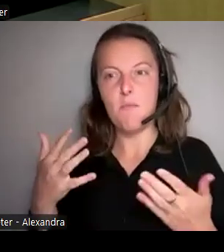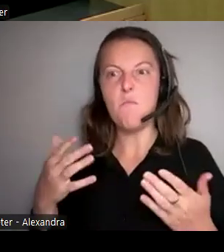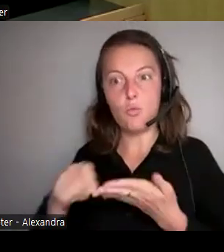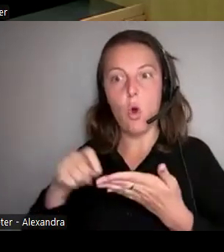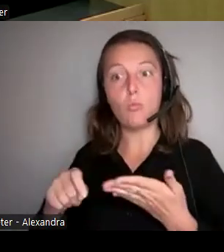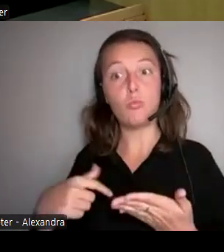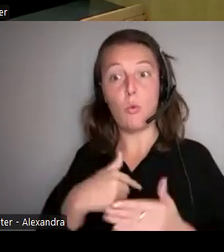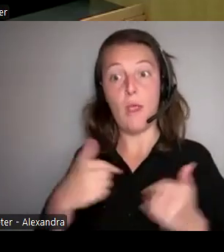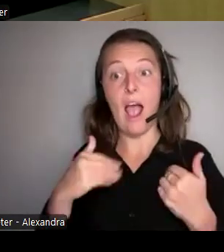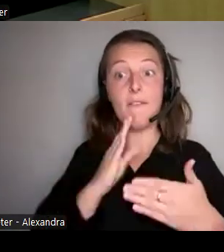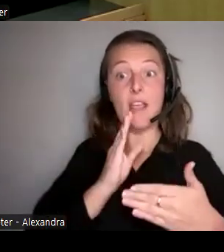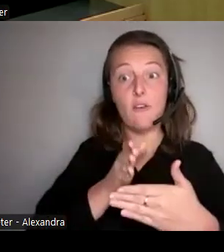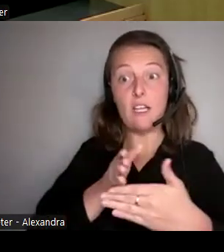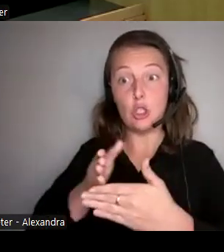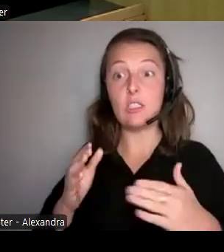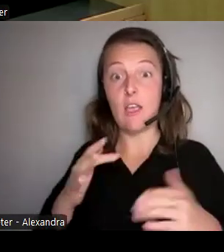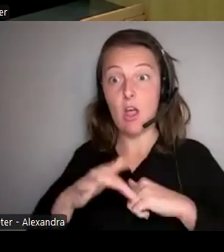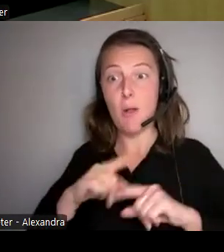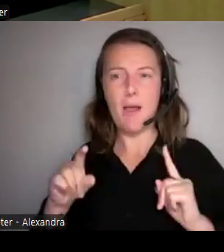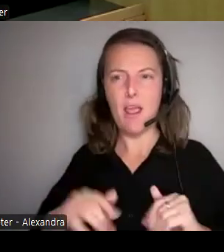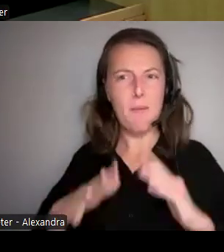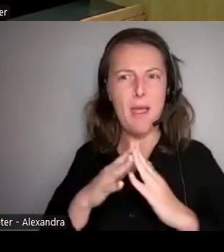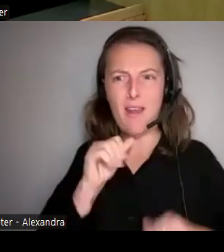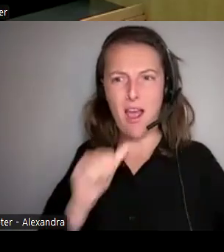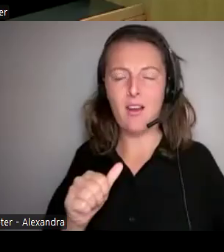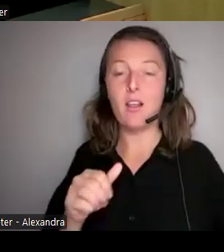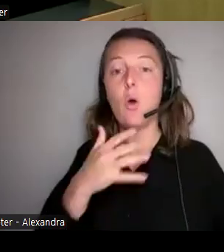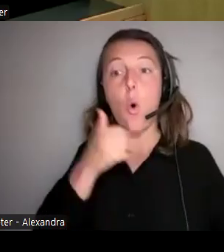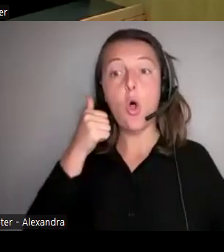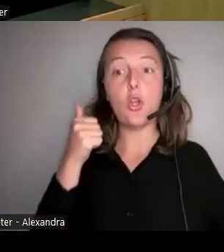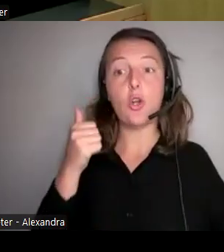have all these interventions but they're not being implemented and older adults living with psychosis